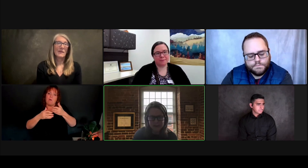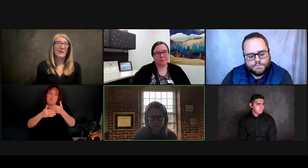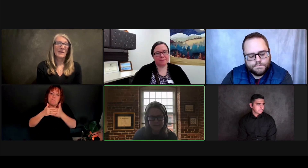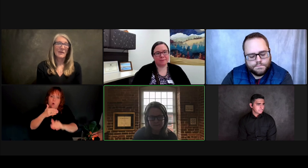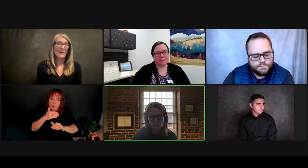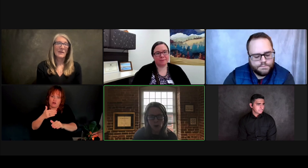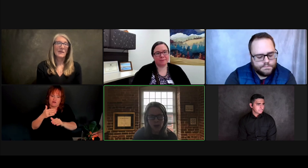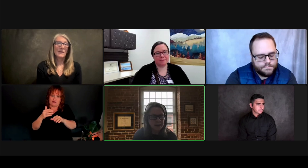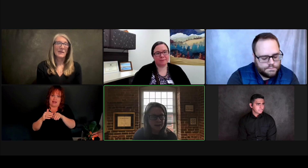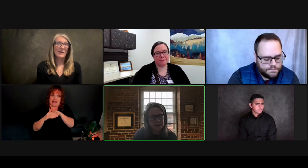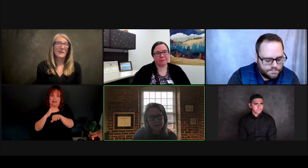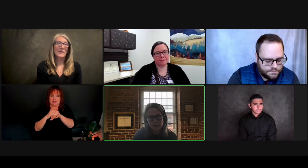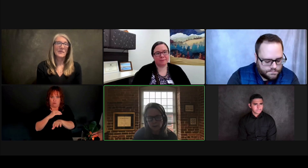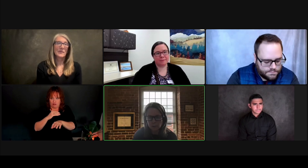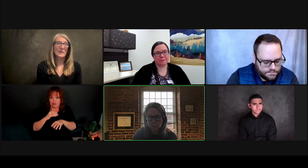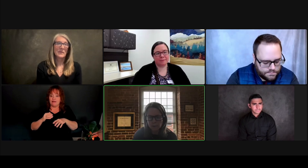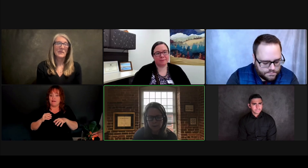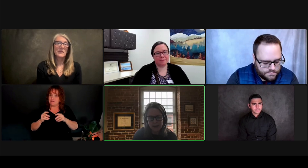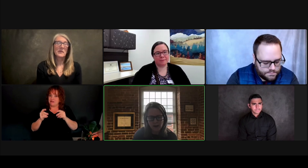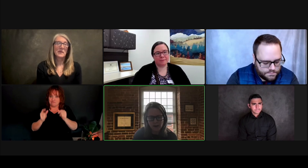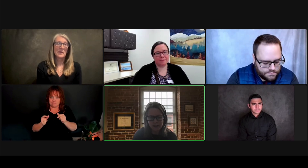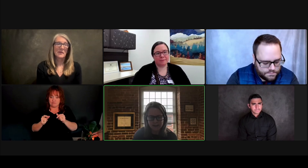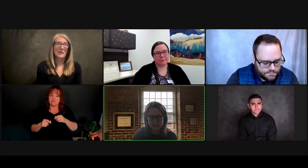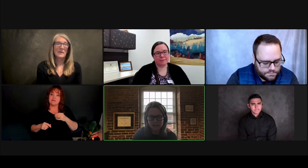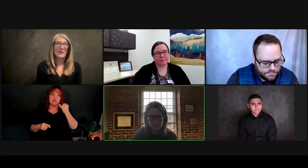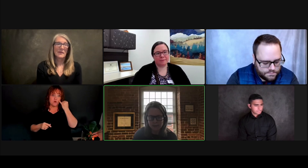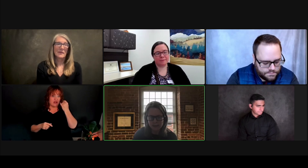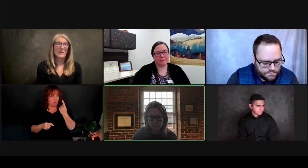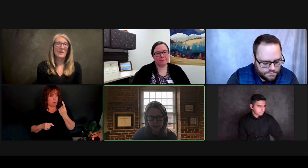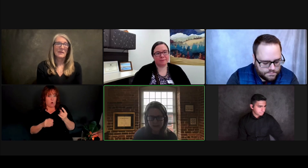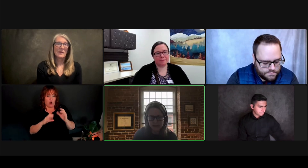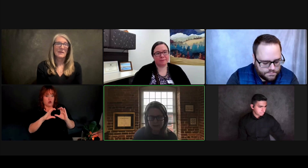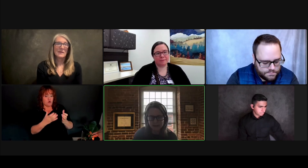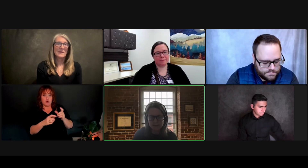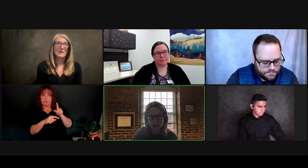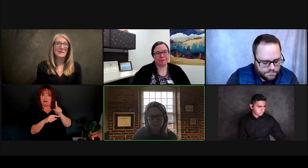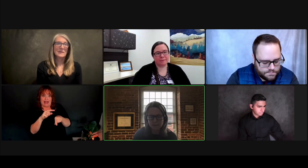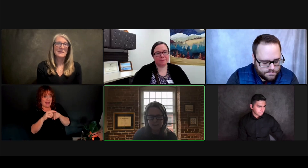And if one group cannot get the media ready in time,